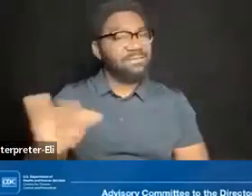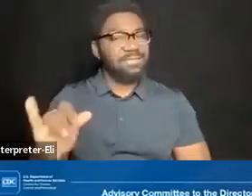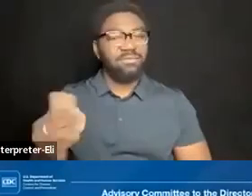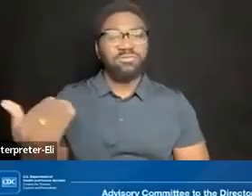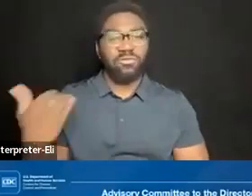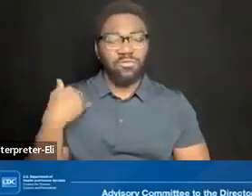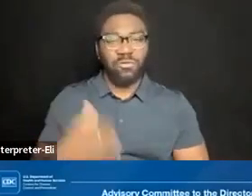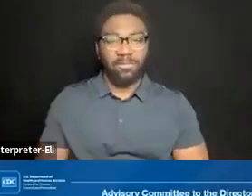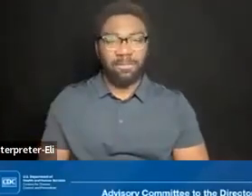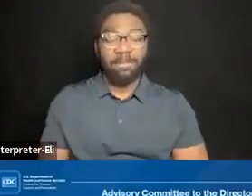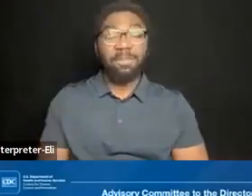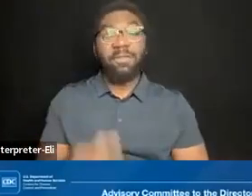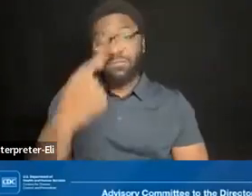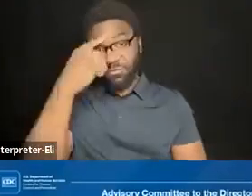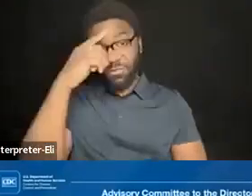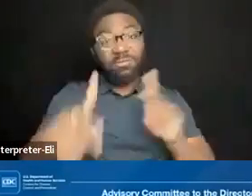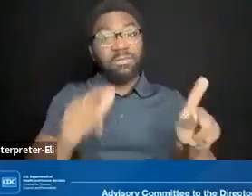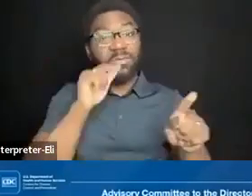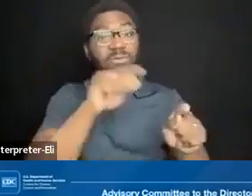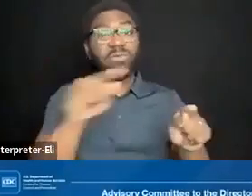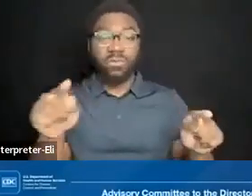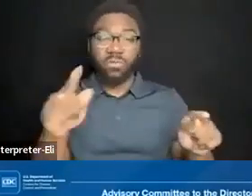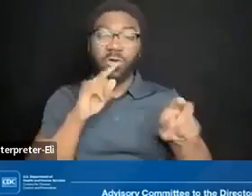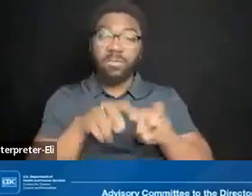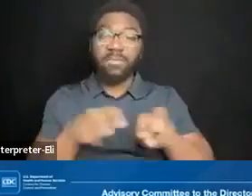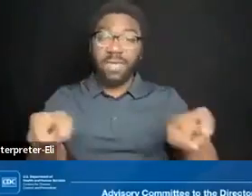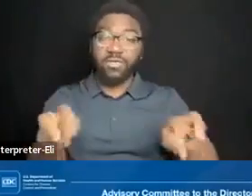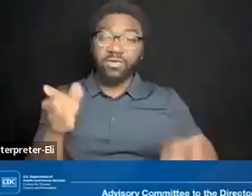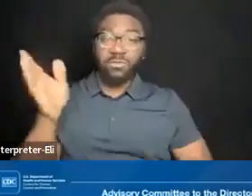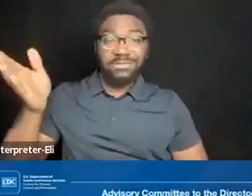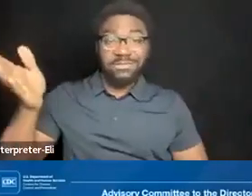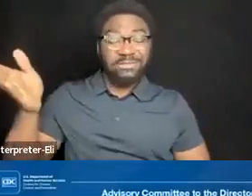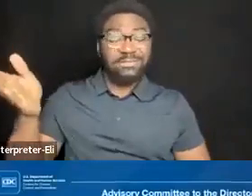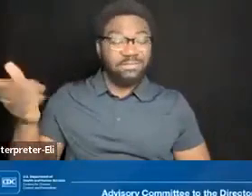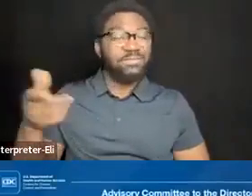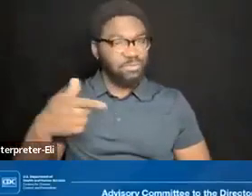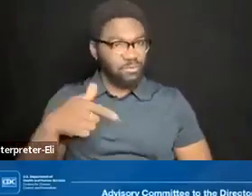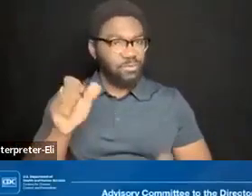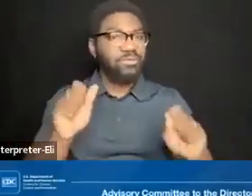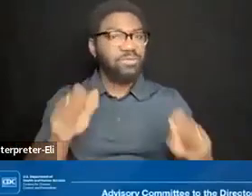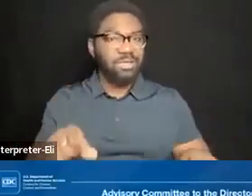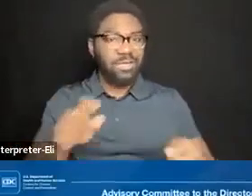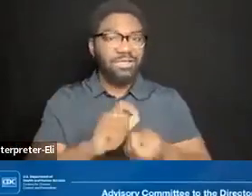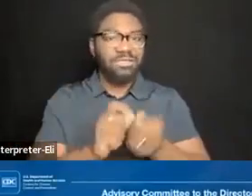And for those of you that are panelists and presenting today, you do have the flexibility of changing the modes